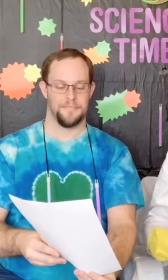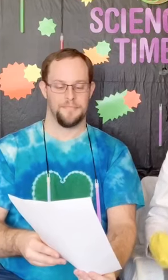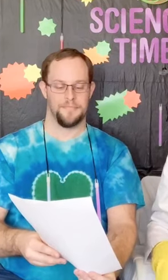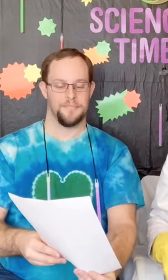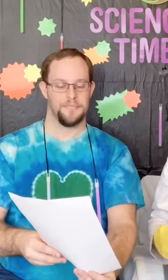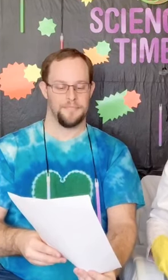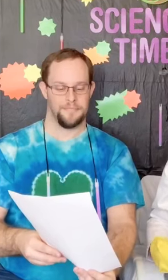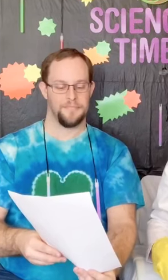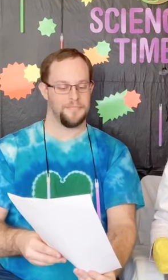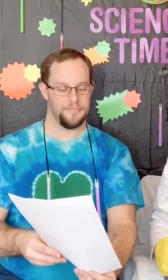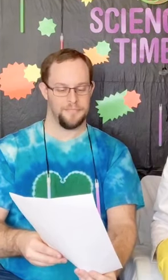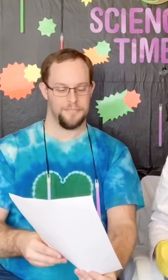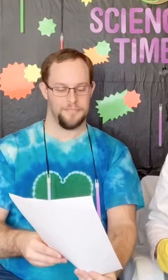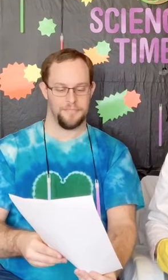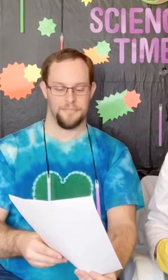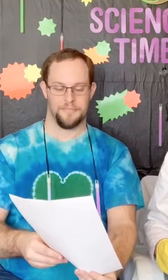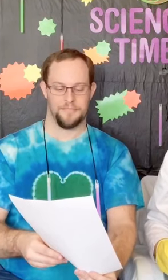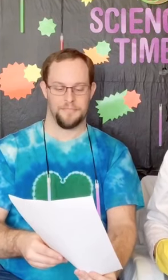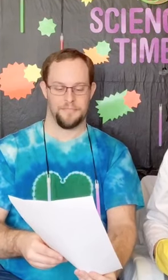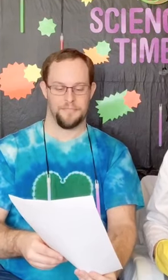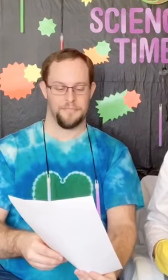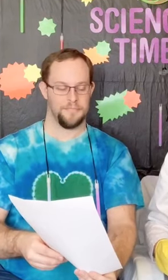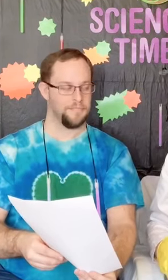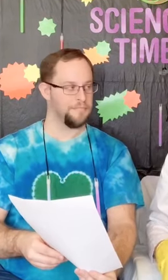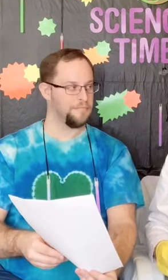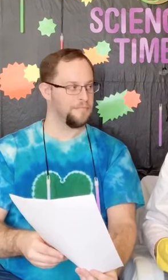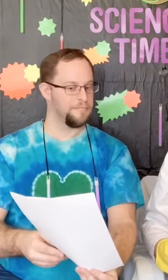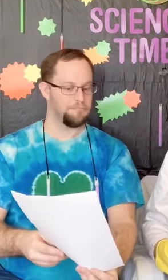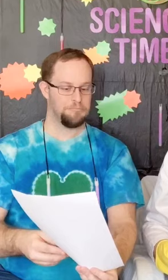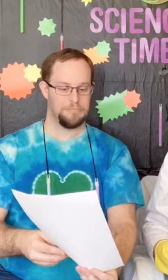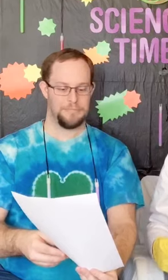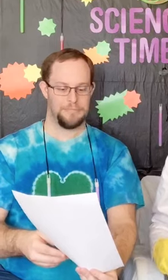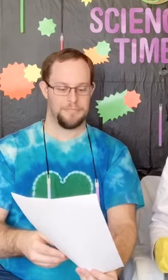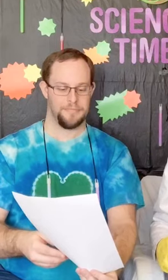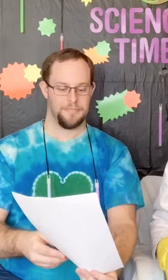She sneezed into her elbow! I thought I was gonna cry!